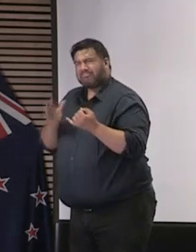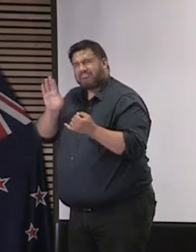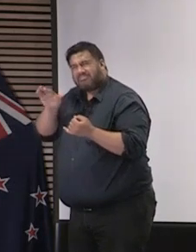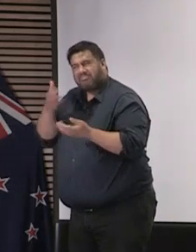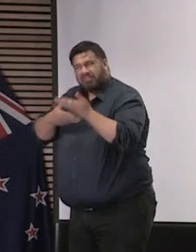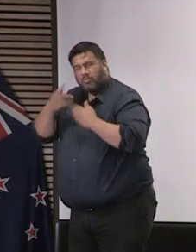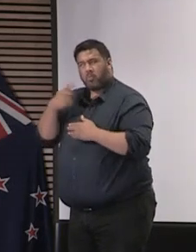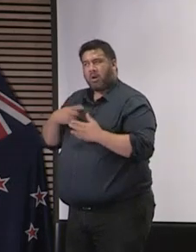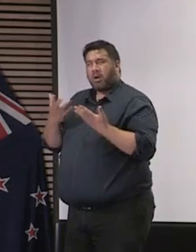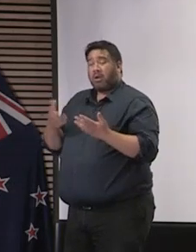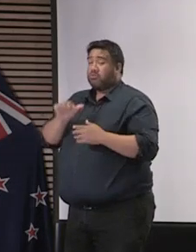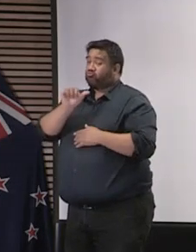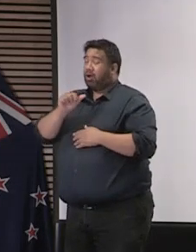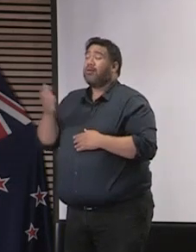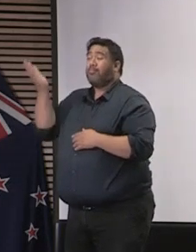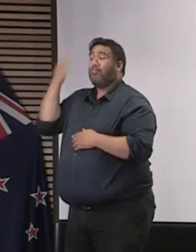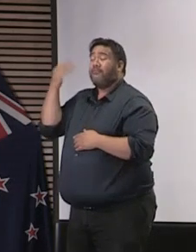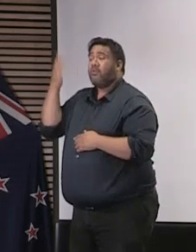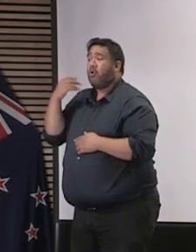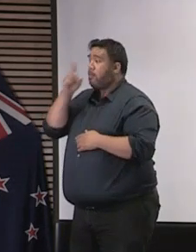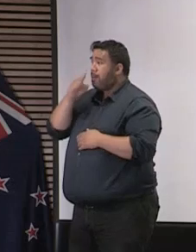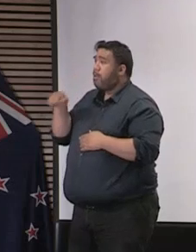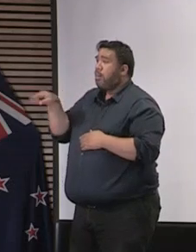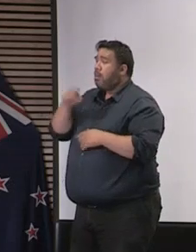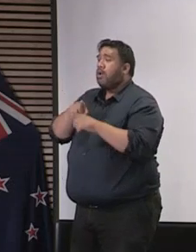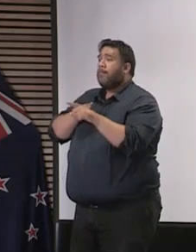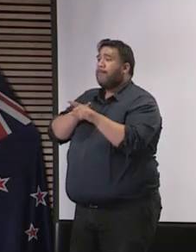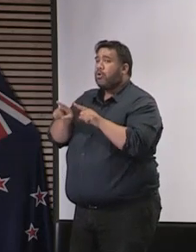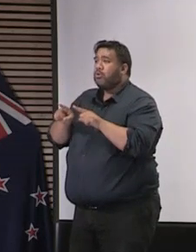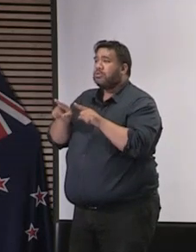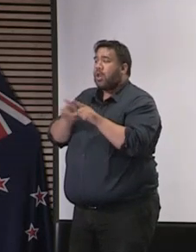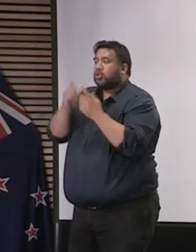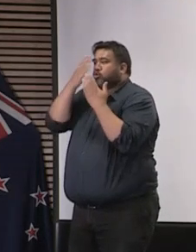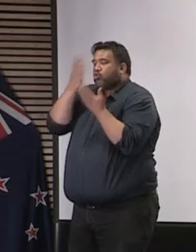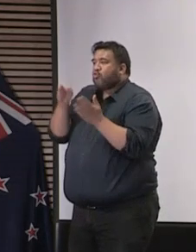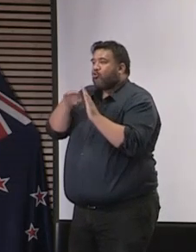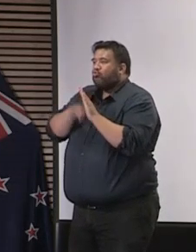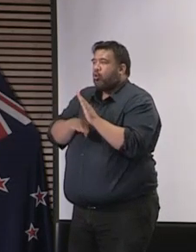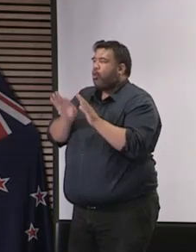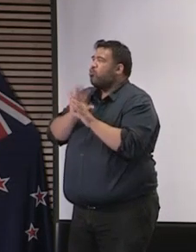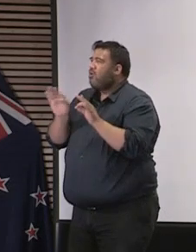the last day or two. Can you talk around that? We have seen